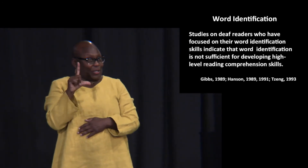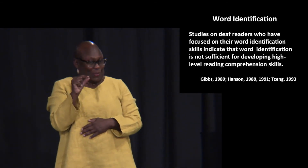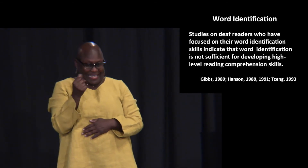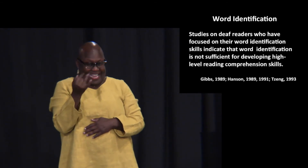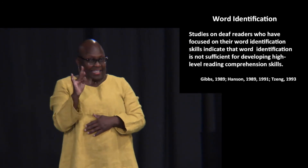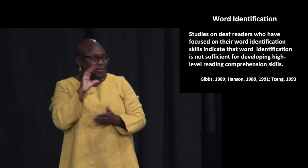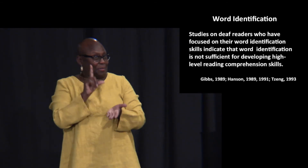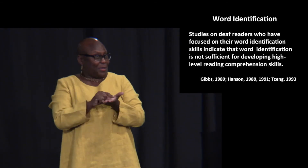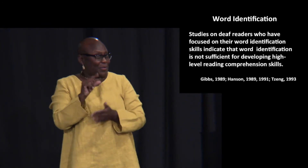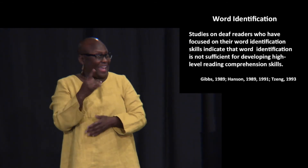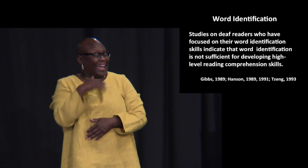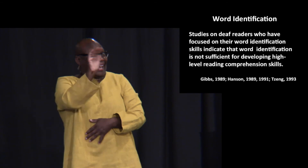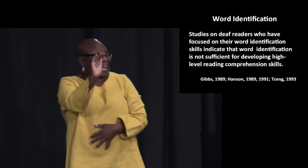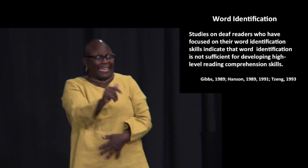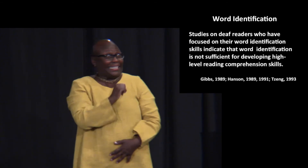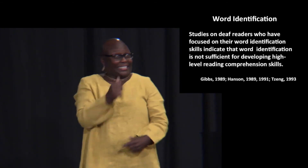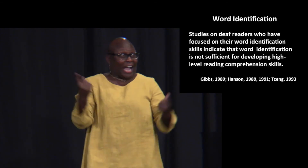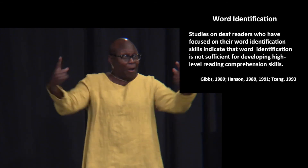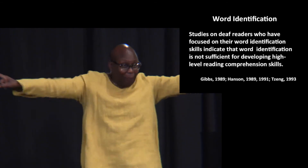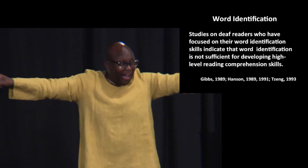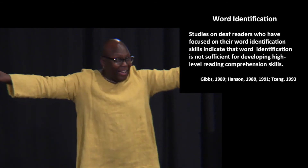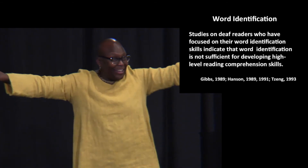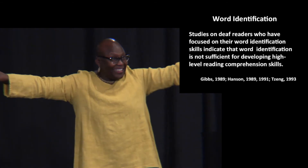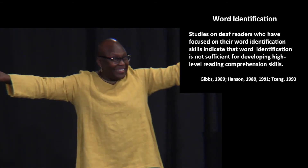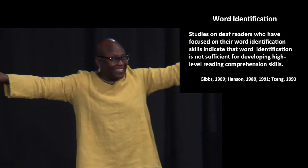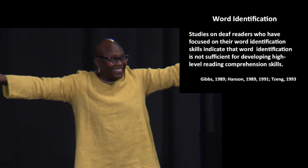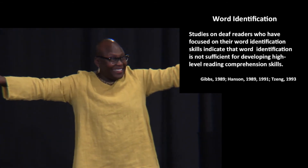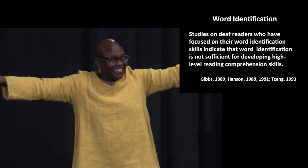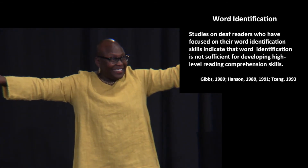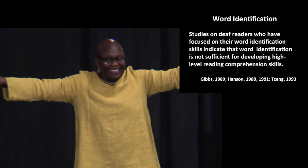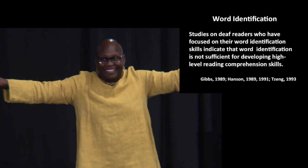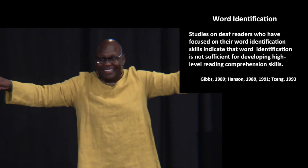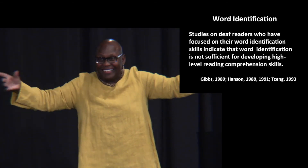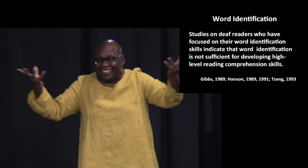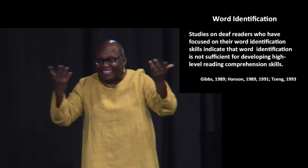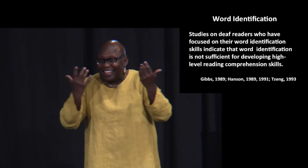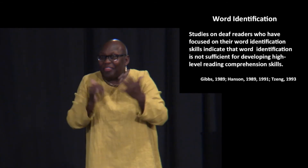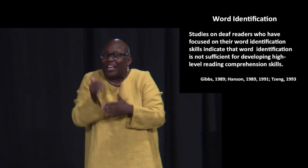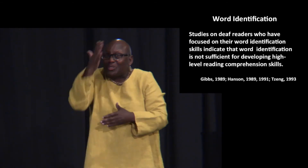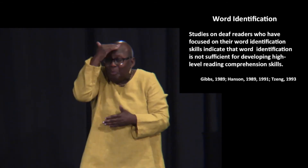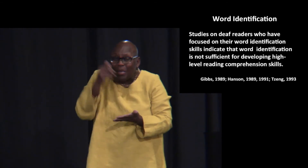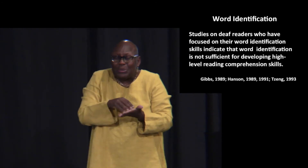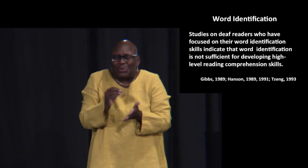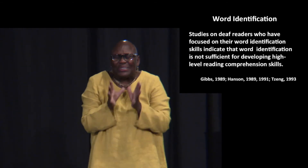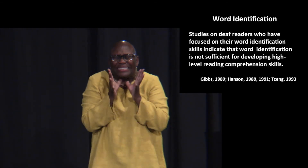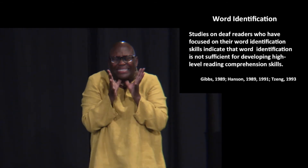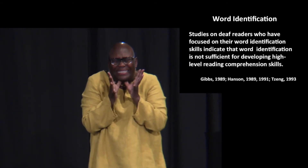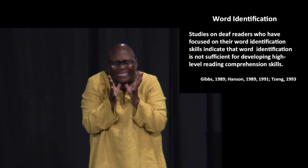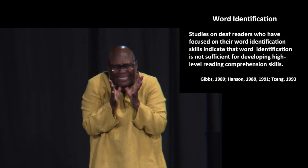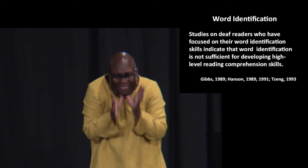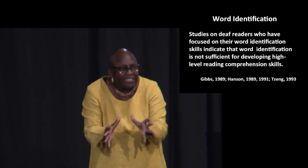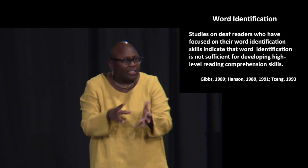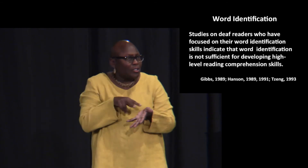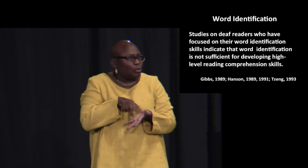Word by word reading was proposed such a long time ago - back in the late 1980s.